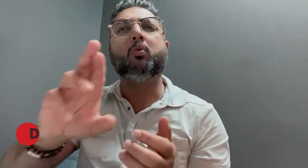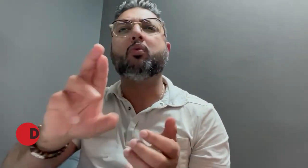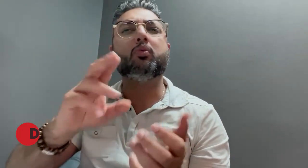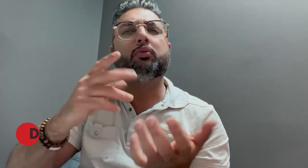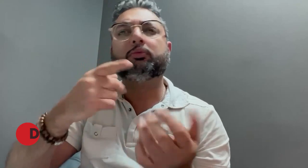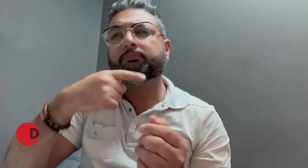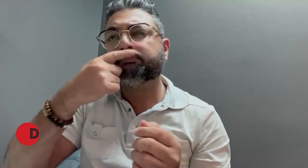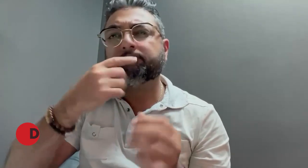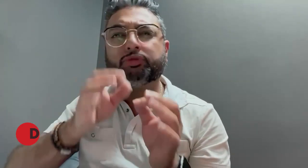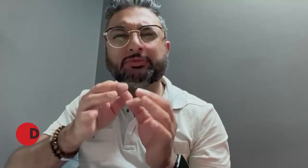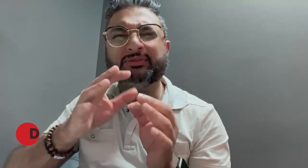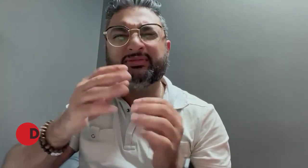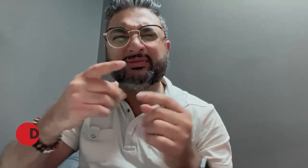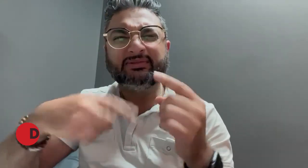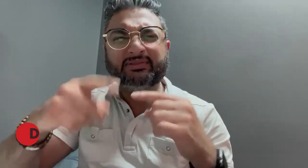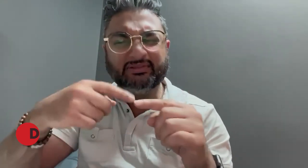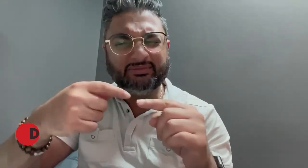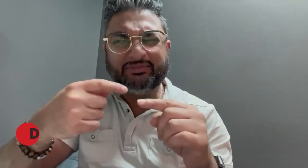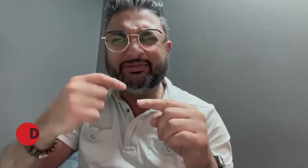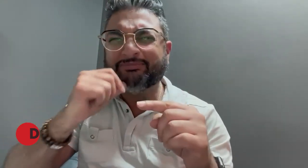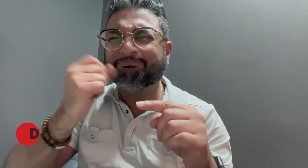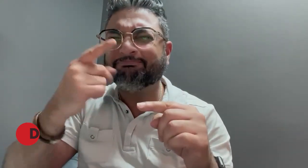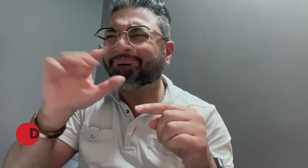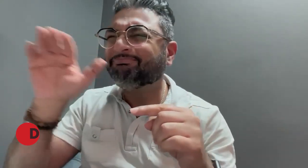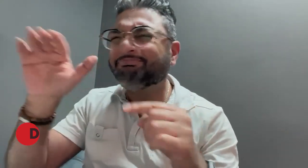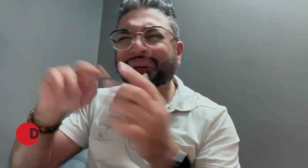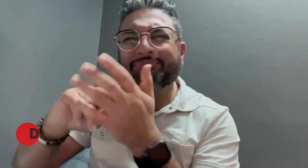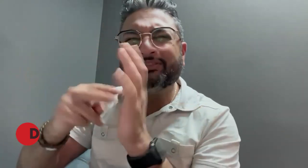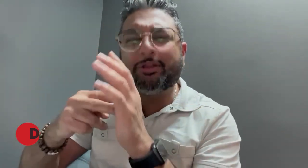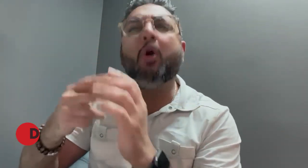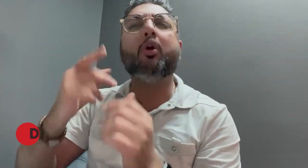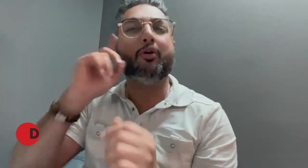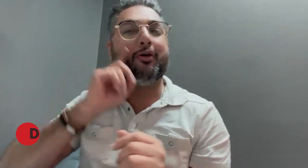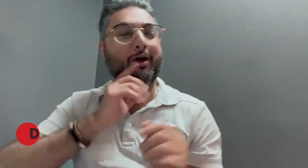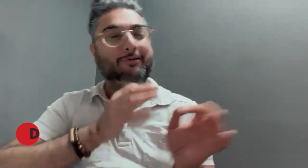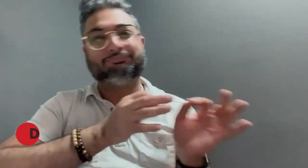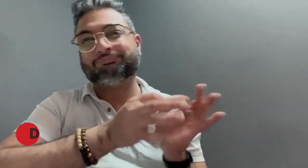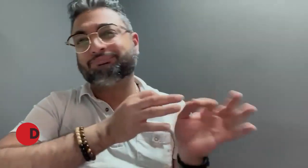Or when a hearing interpreter isn't sure of a sign, could ask the Deaf person to